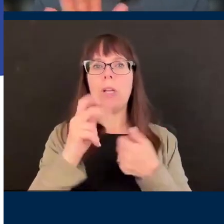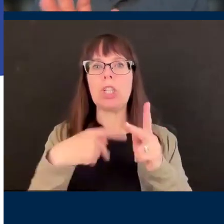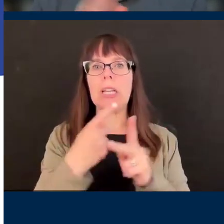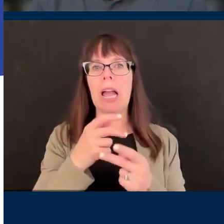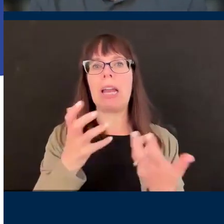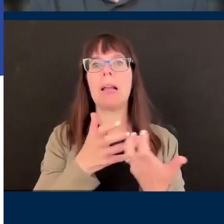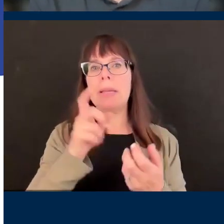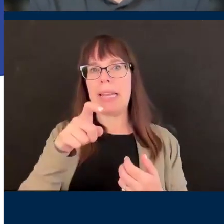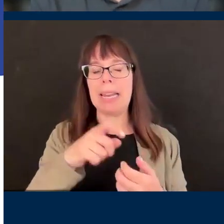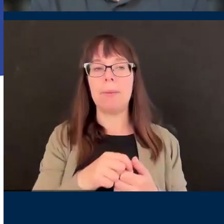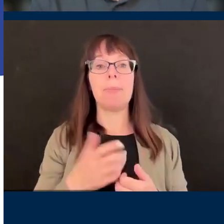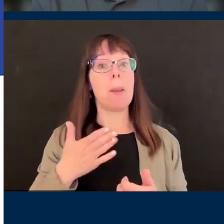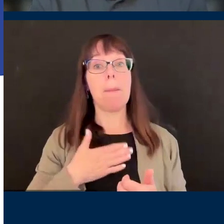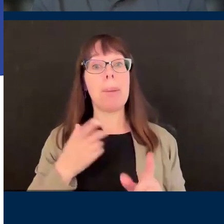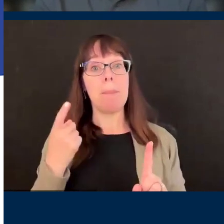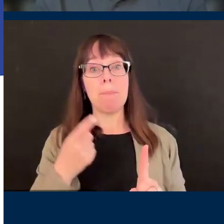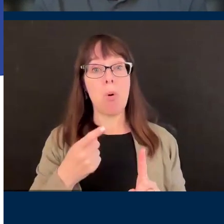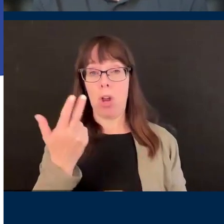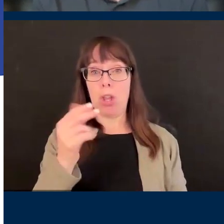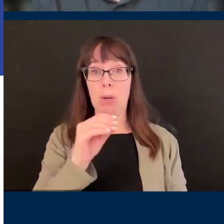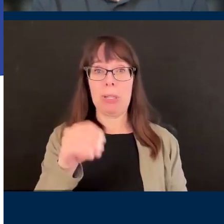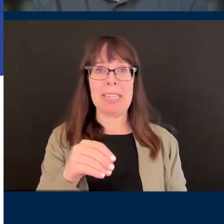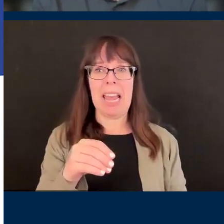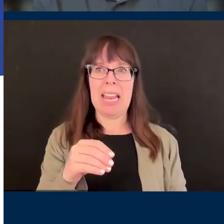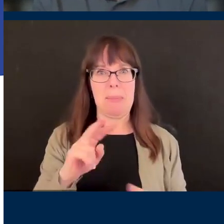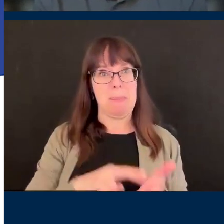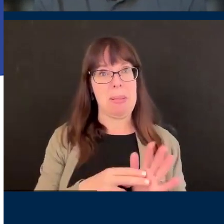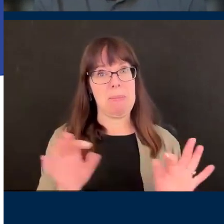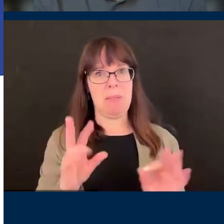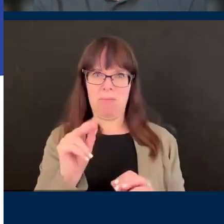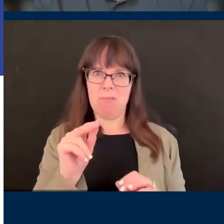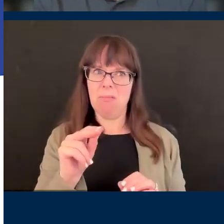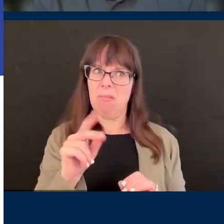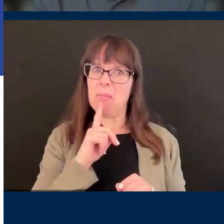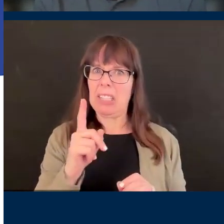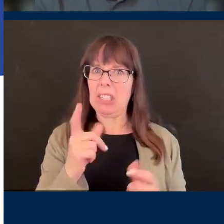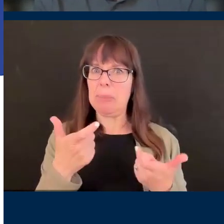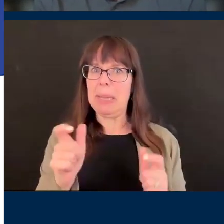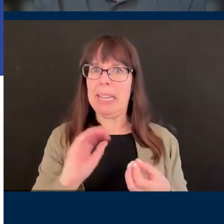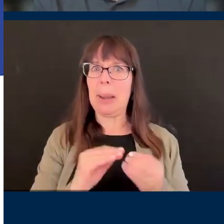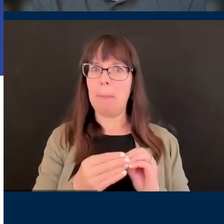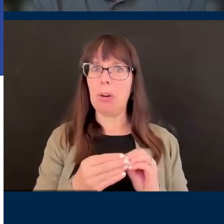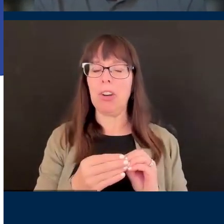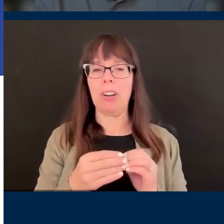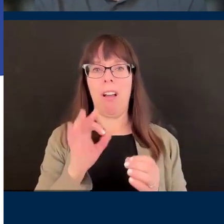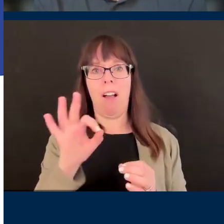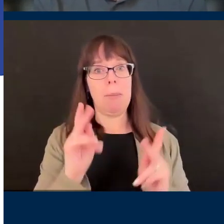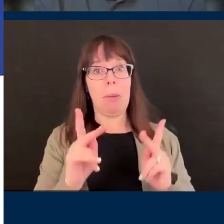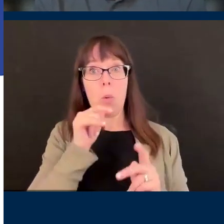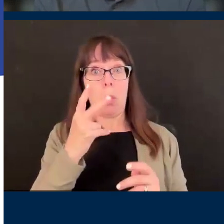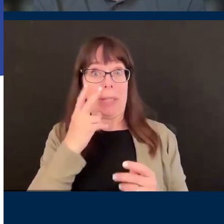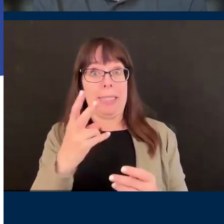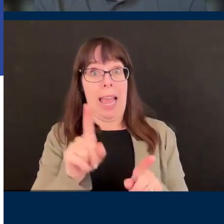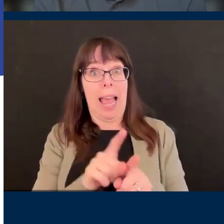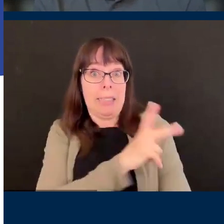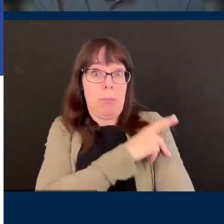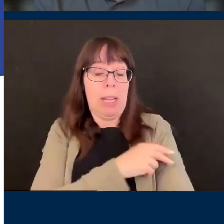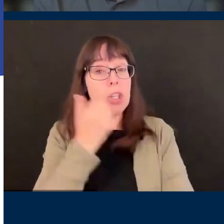My point here is that 13% is not a trivial number. This is actually a pretty significant component of who we see every day in the clinic.